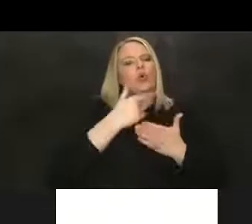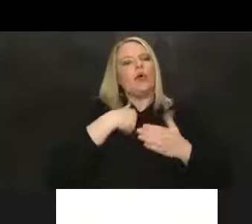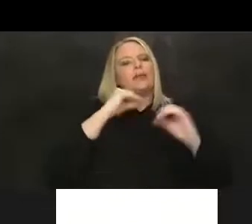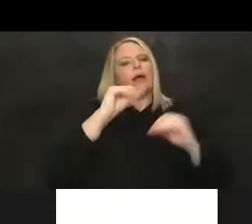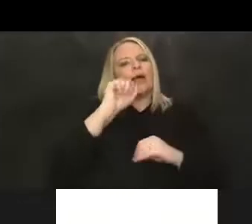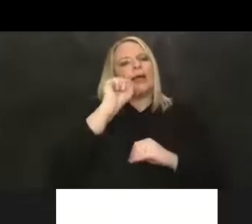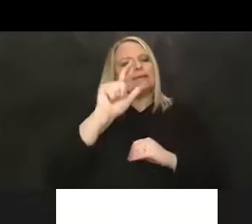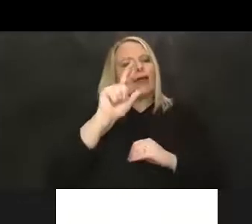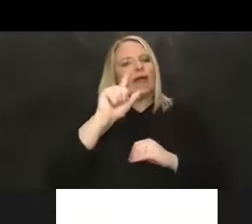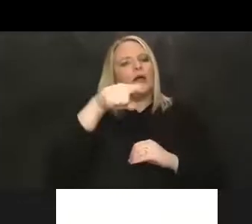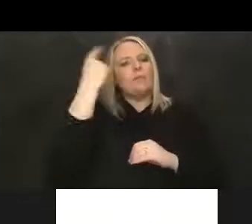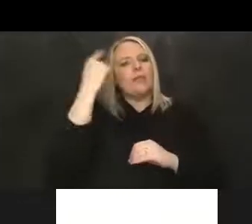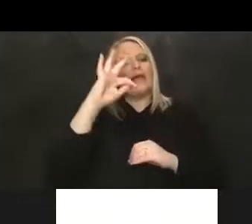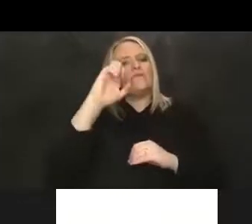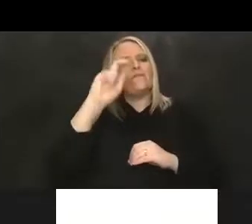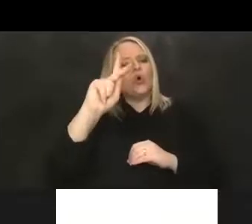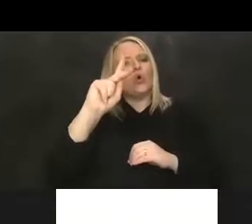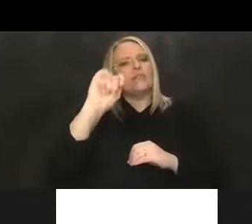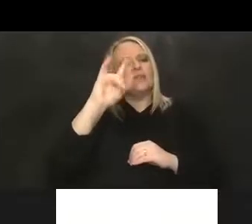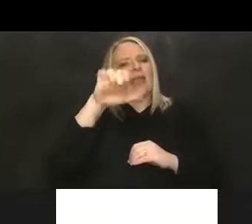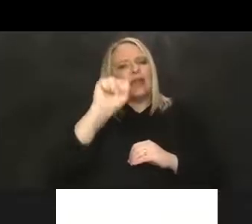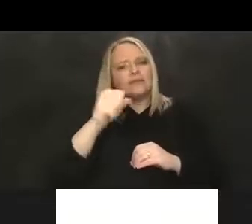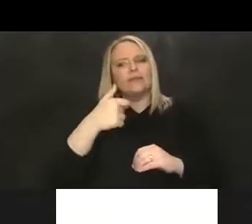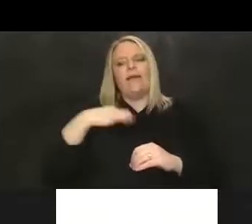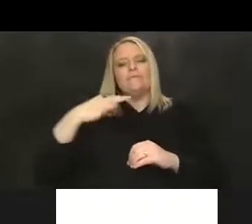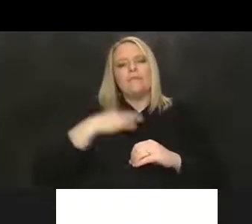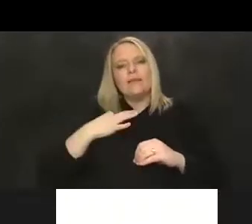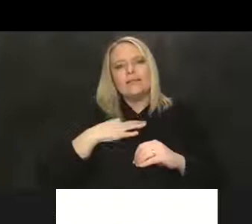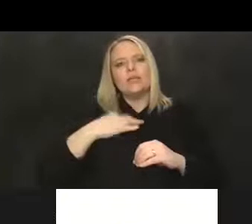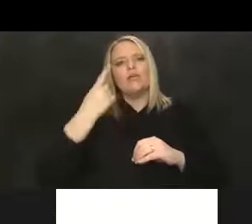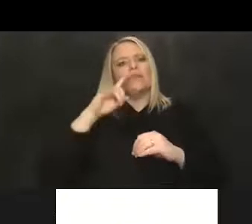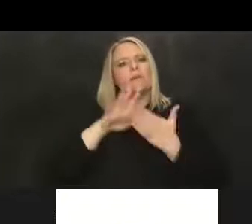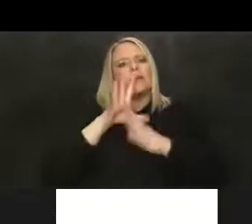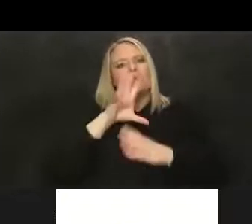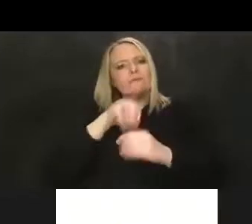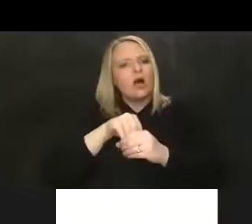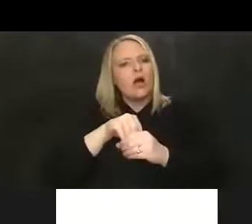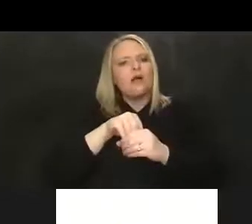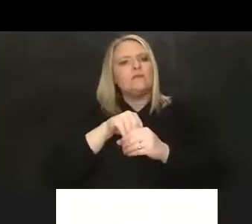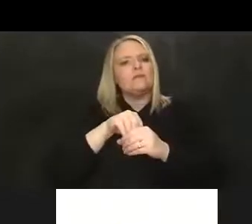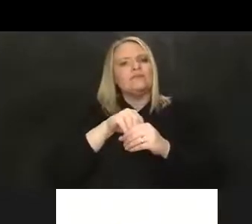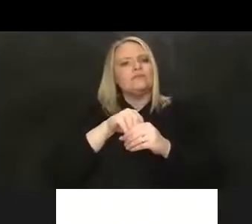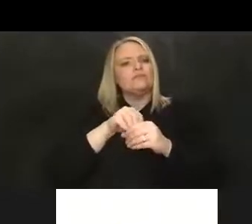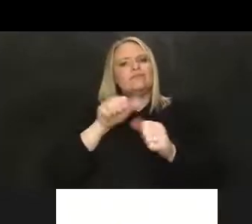black folk tales, I would volunteer to, you know, be a part of anything that was storytelling,